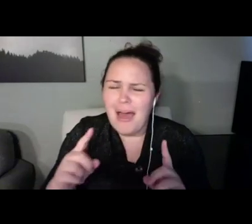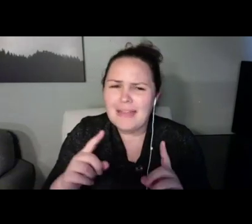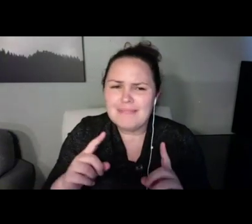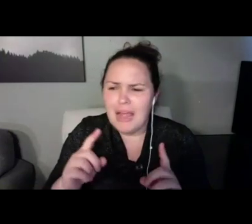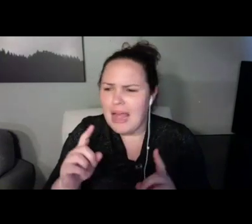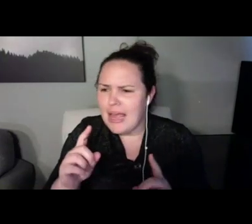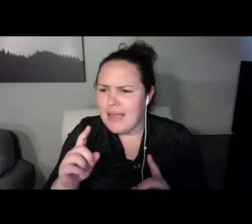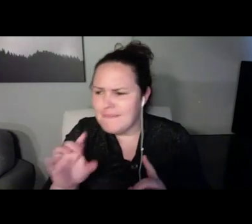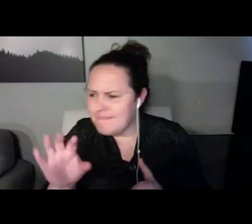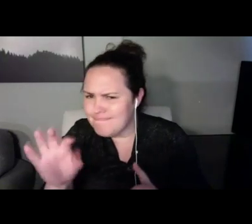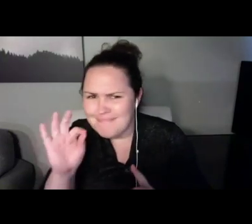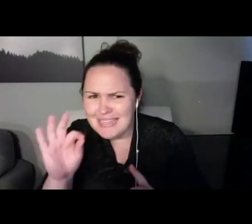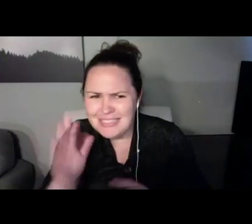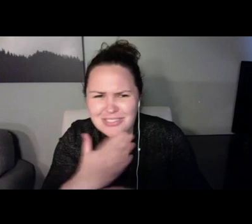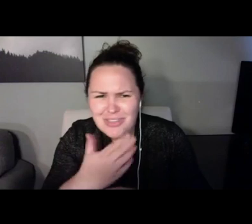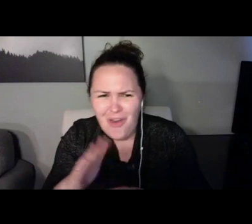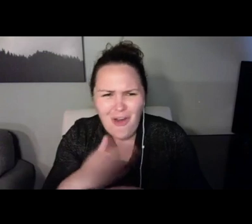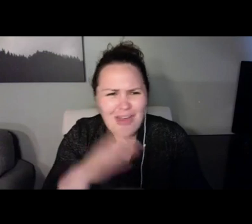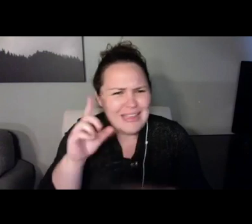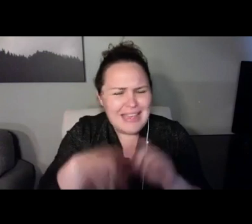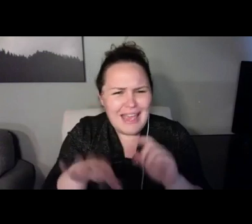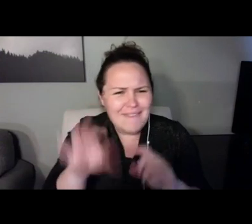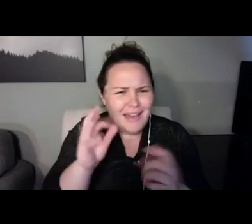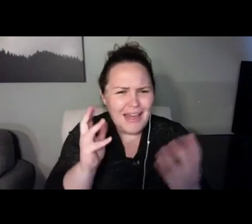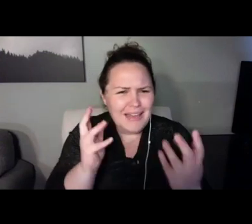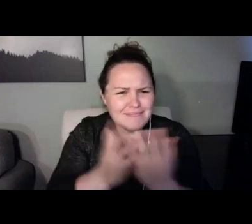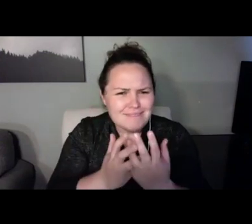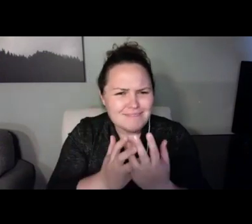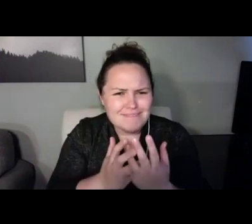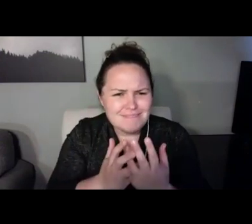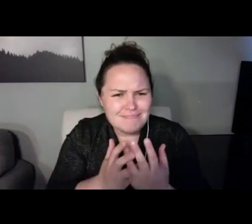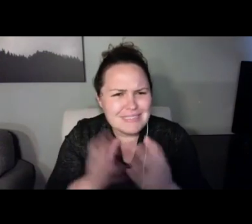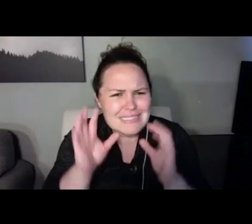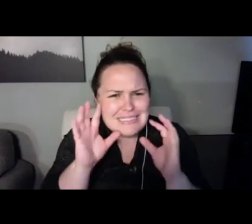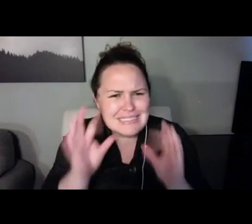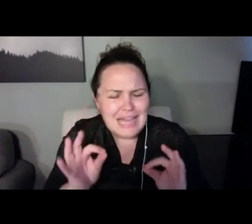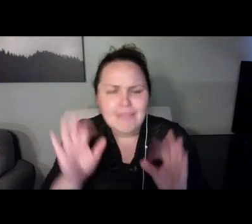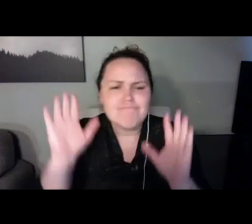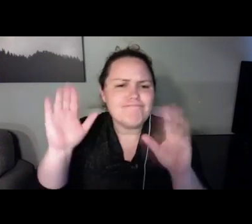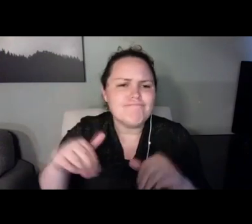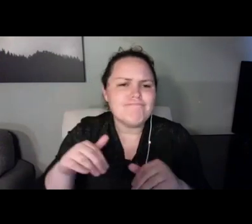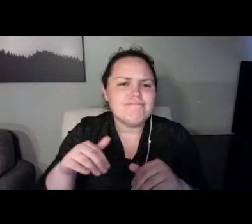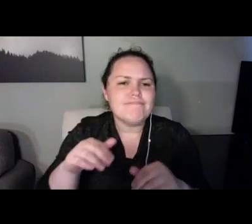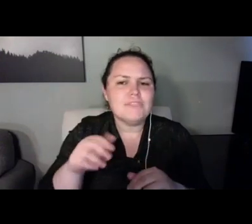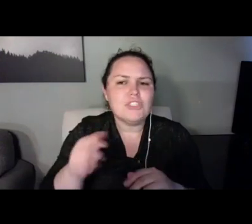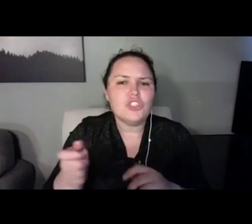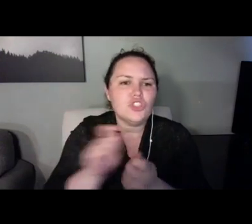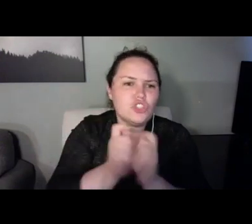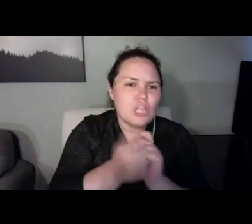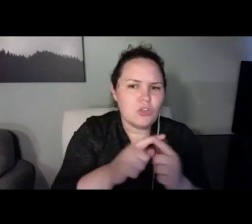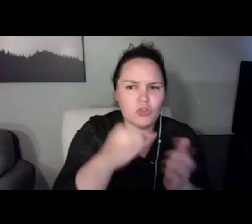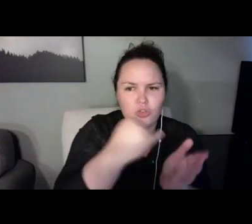Then I'm going to draw. And then do a voiceover of me singing.